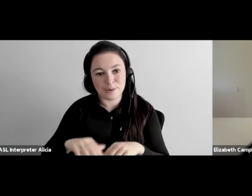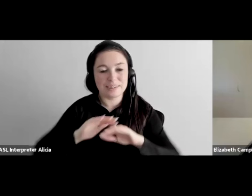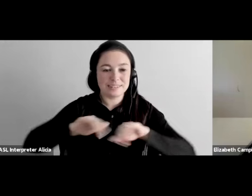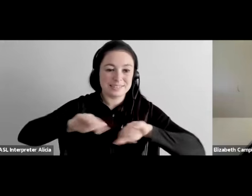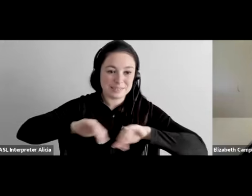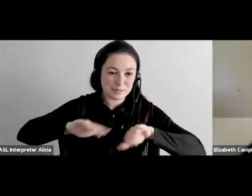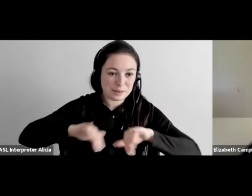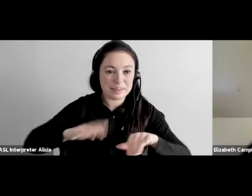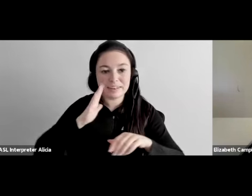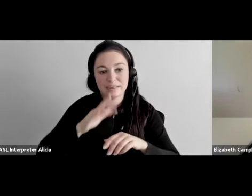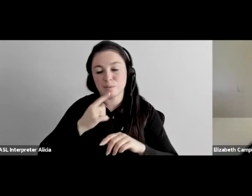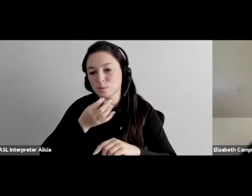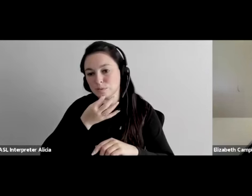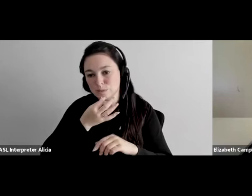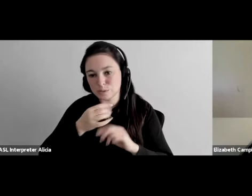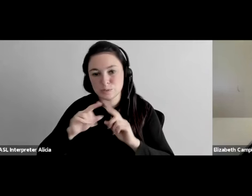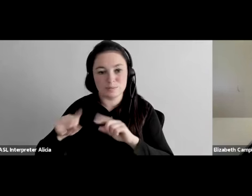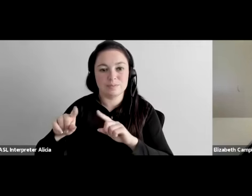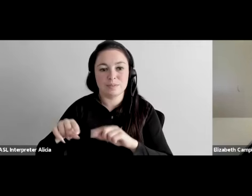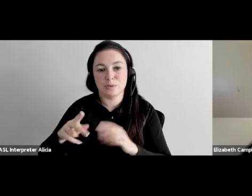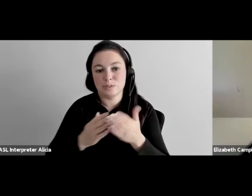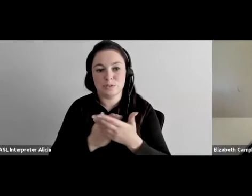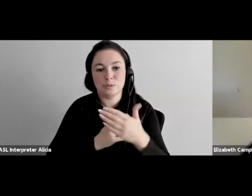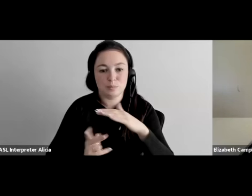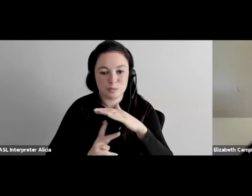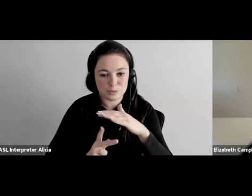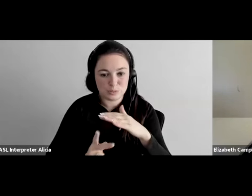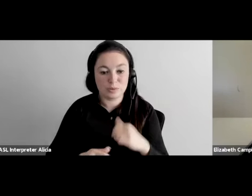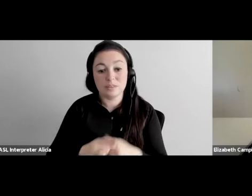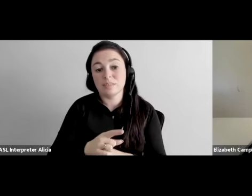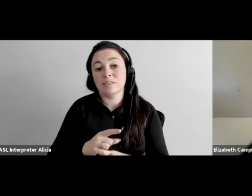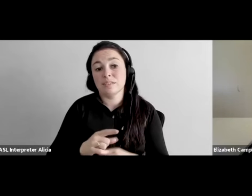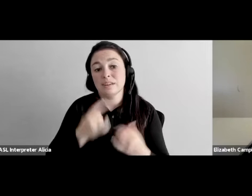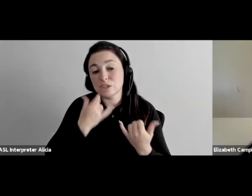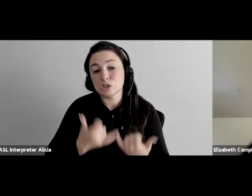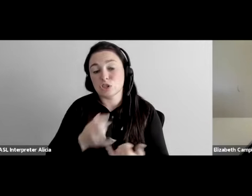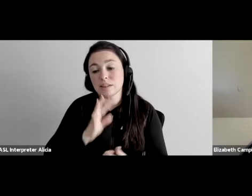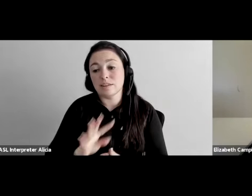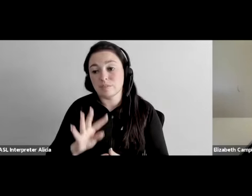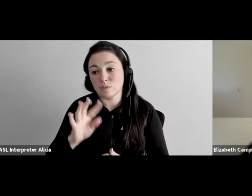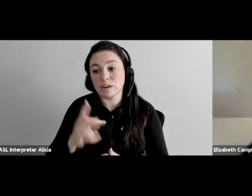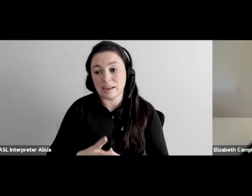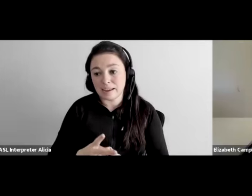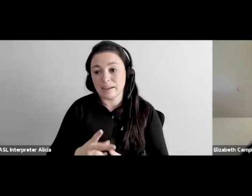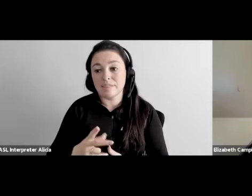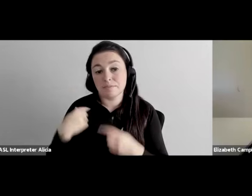and generally living his best life. He's currently four and a half and we've nursed for and we